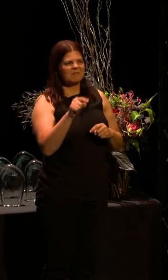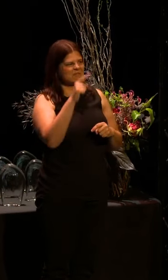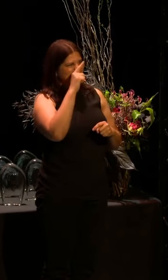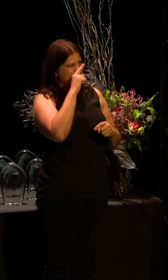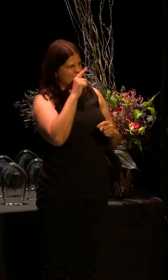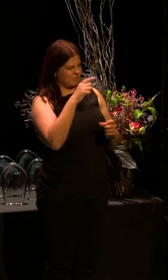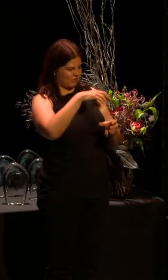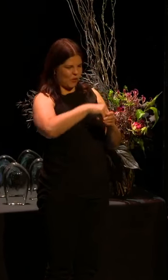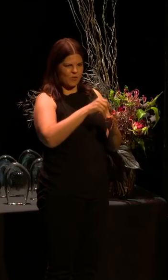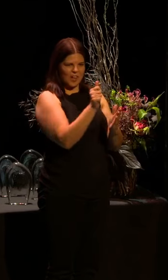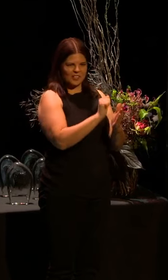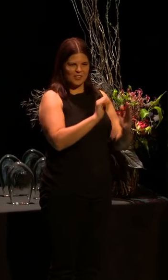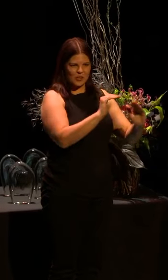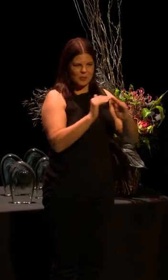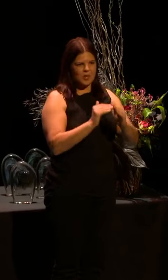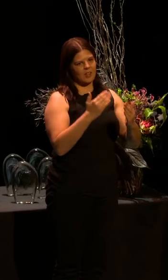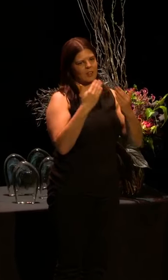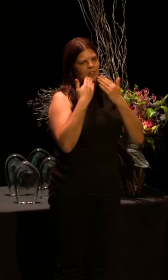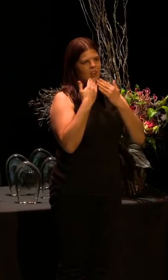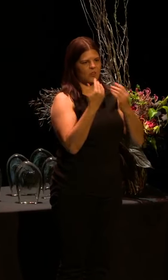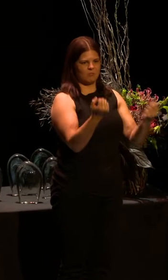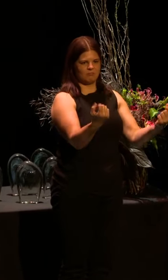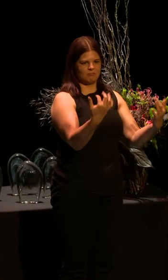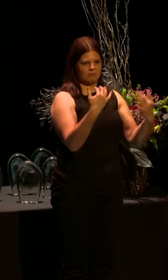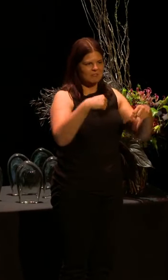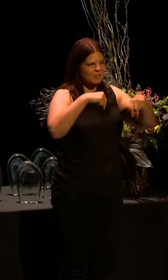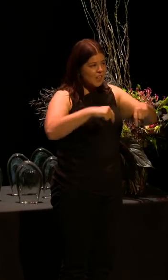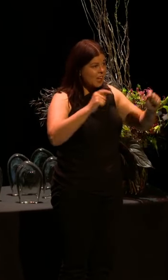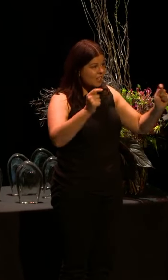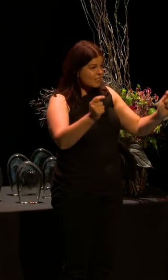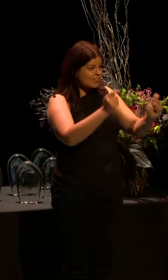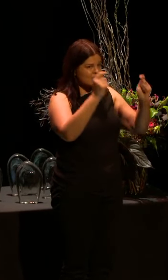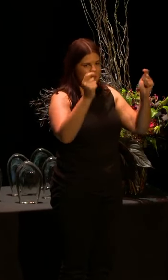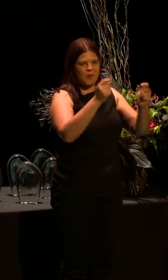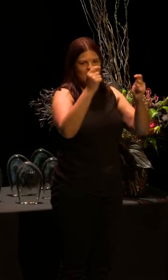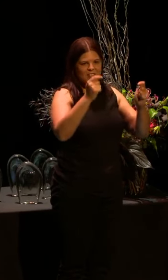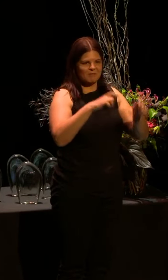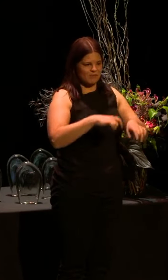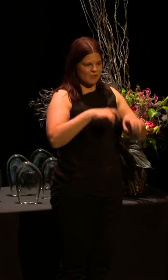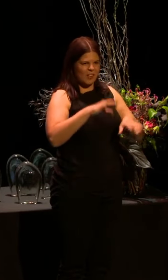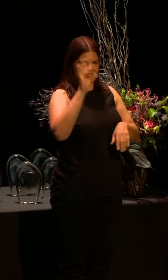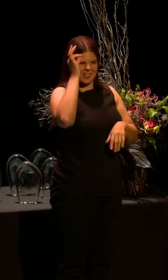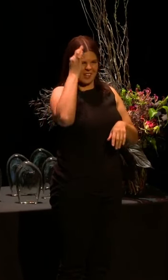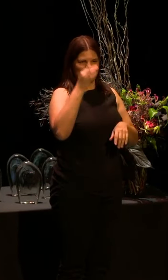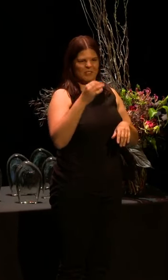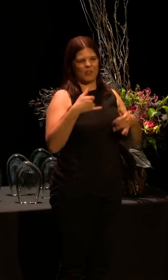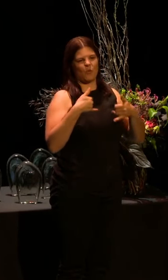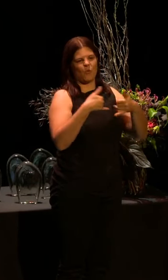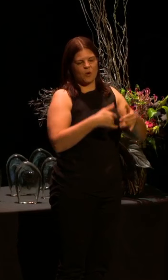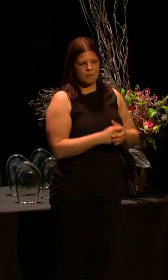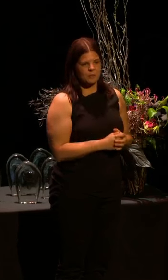Thank you for being here tonight to celebrate the Australia Council Awards. My name's Adrian Collette.